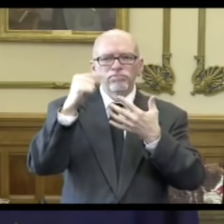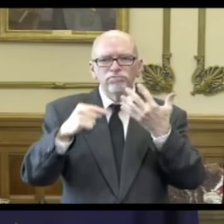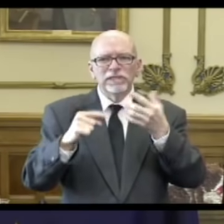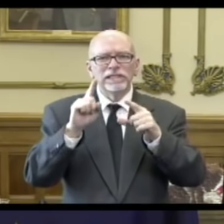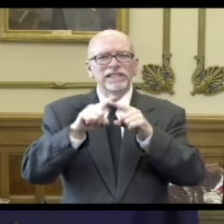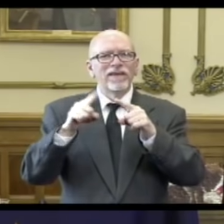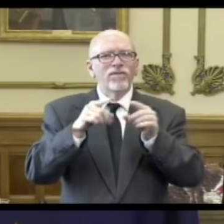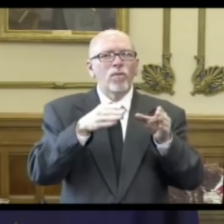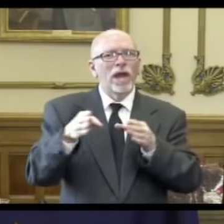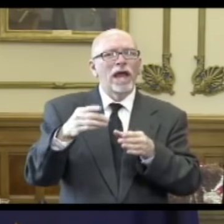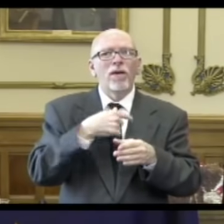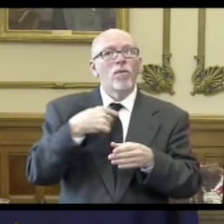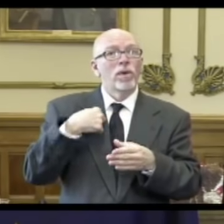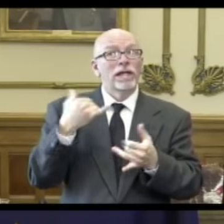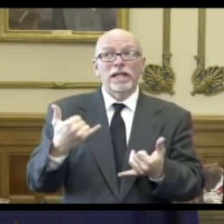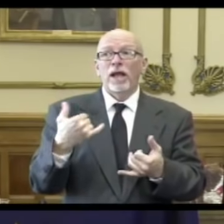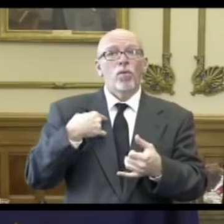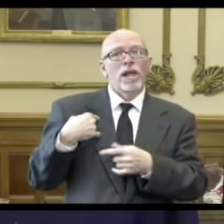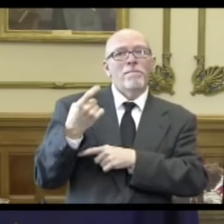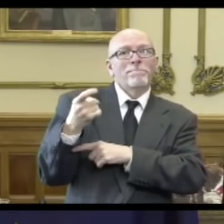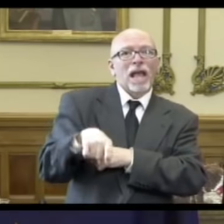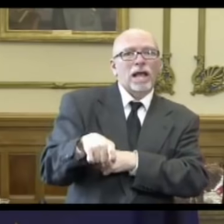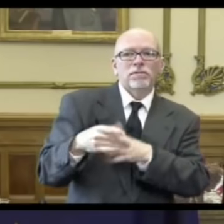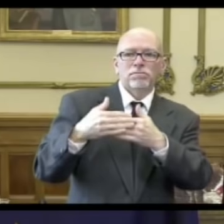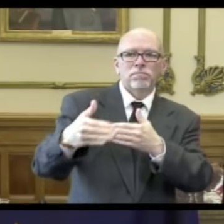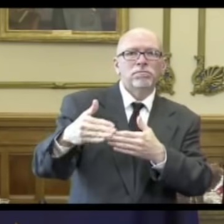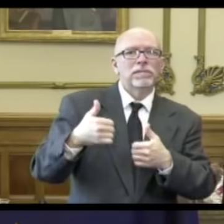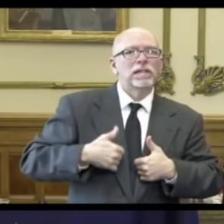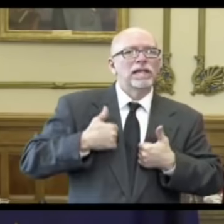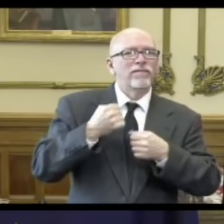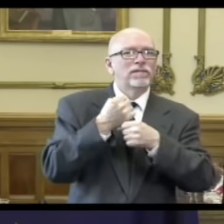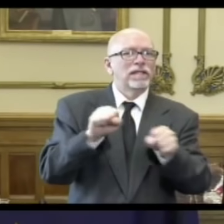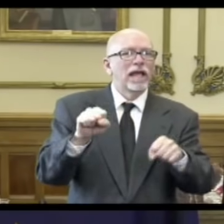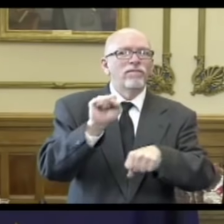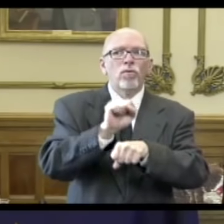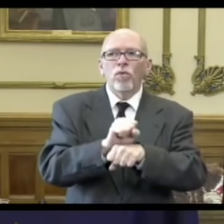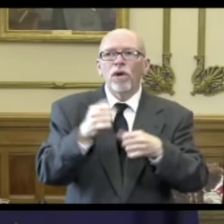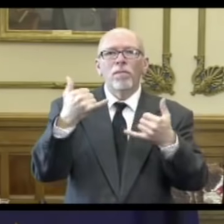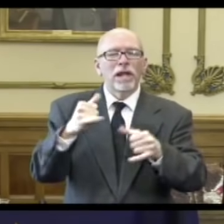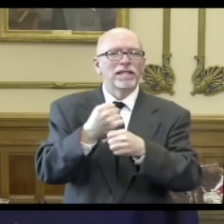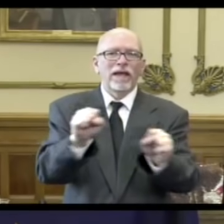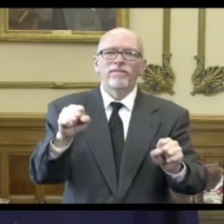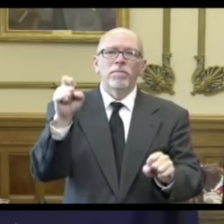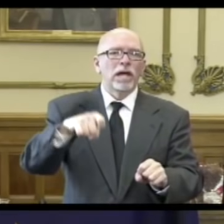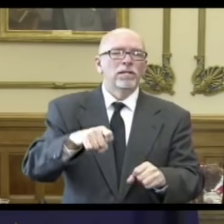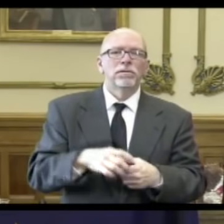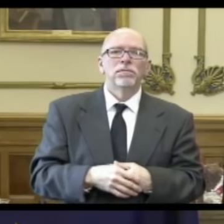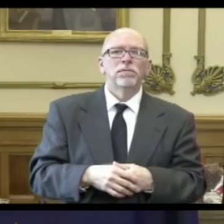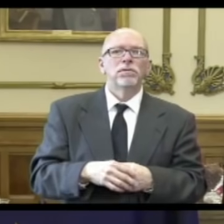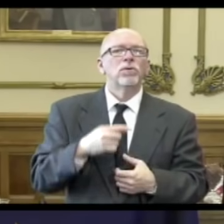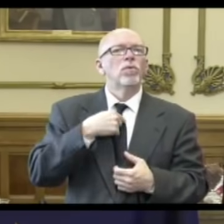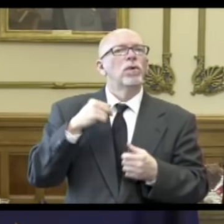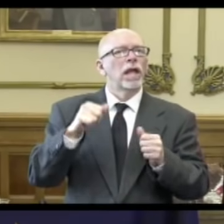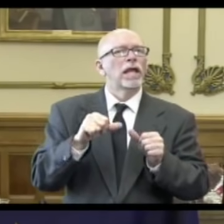NORMAL. AND WILL NOT JUST CONTEMPLATE BUT WILL BUILD INTO THAT ALL THE NEW WAYS